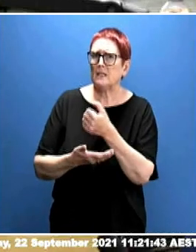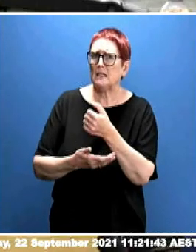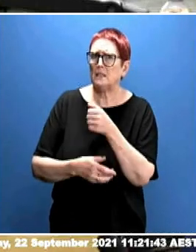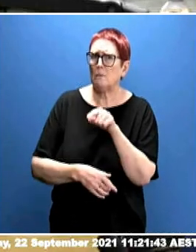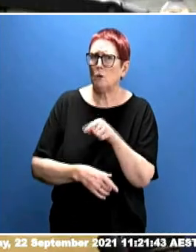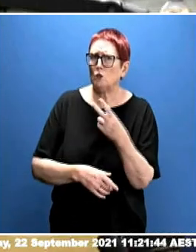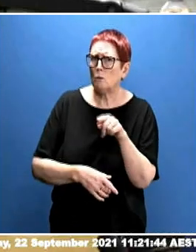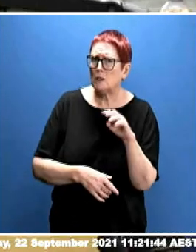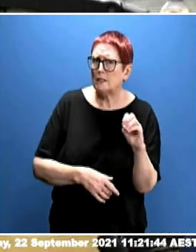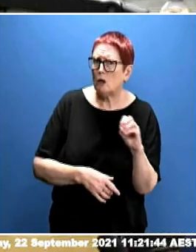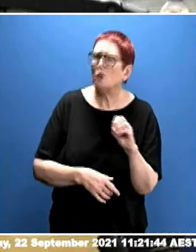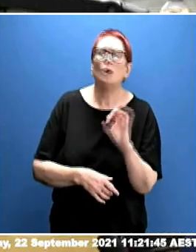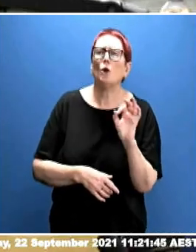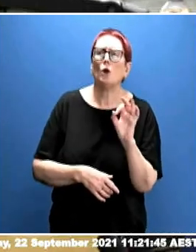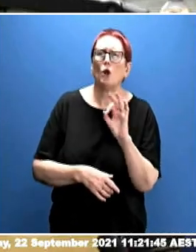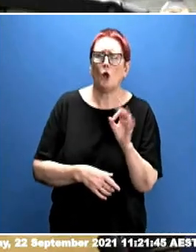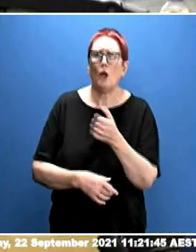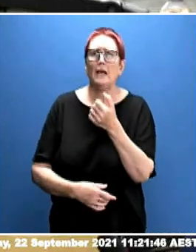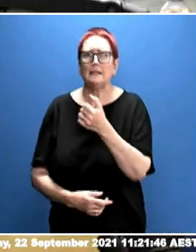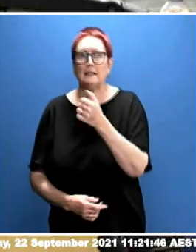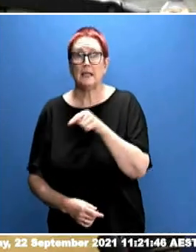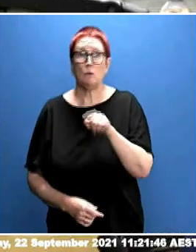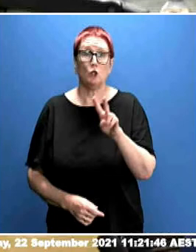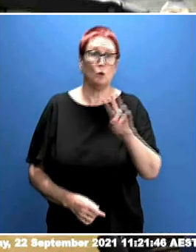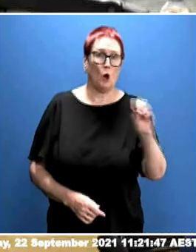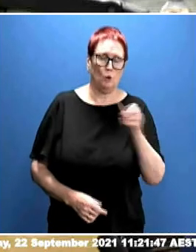16.20, thank you, Chair. 16.20, OK.